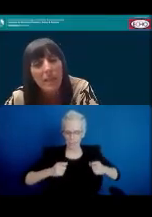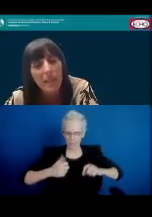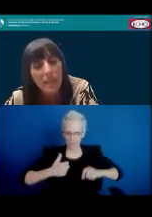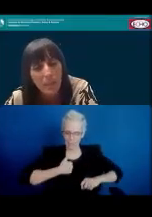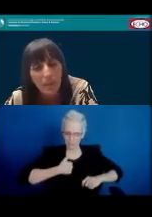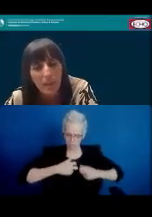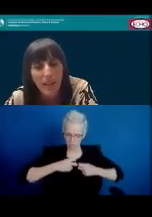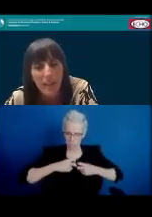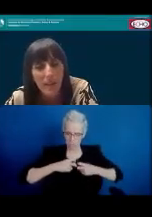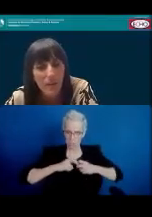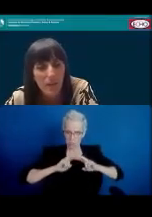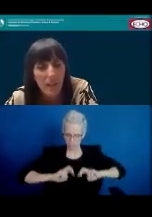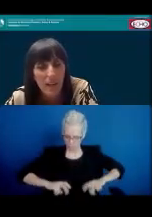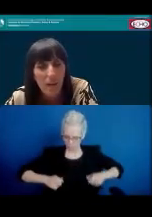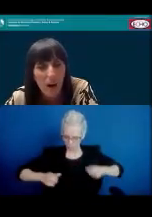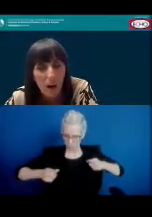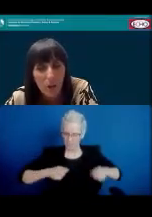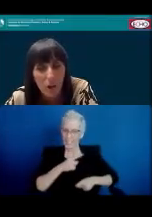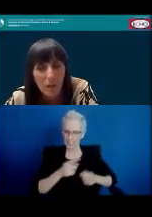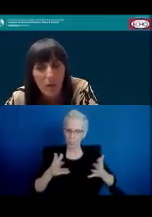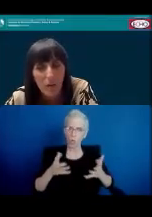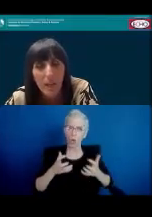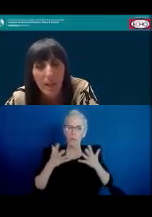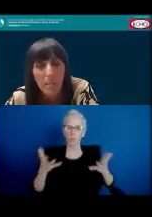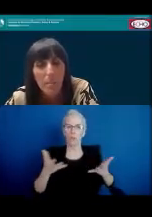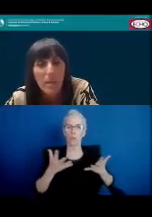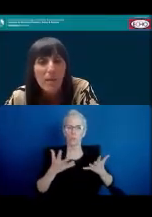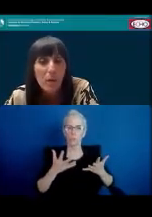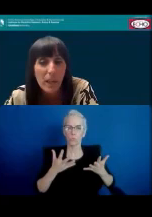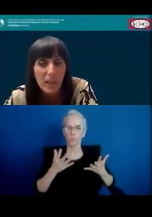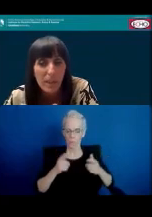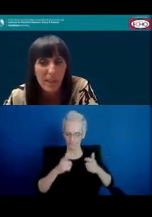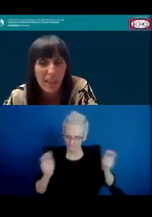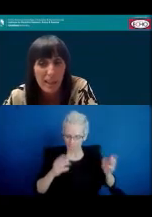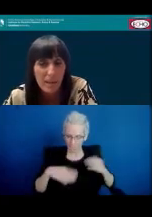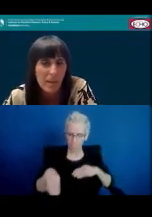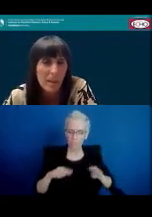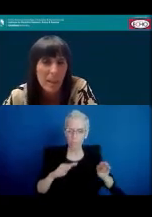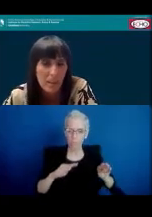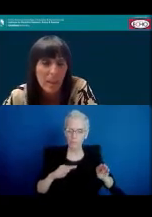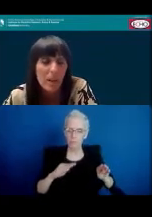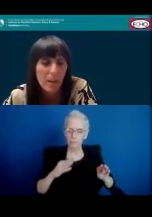let's provide those safe options for him before, especially